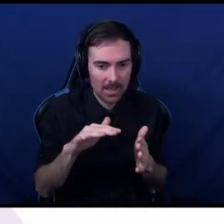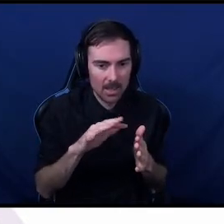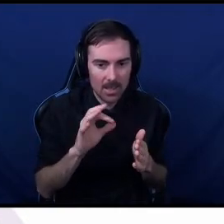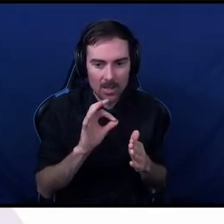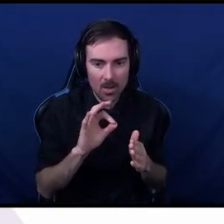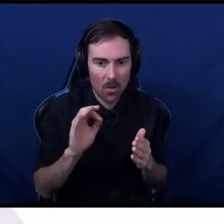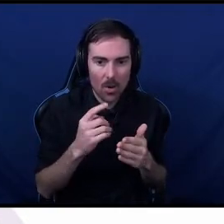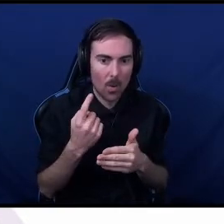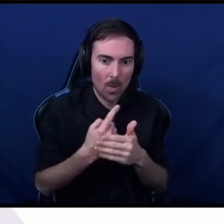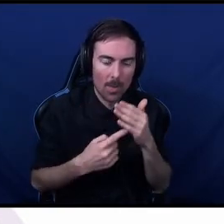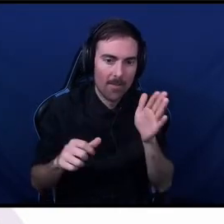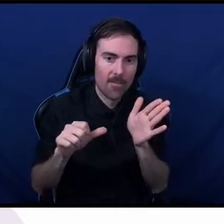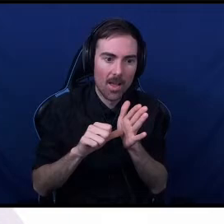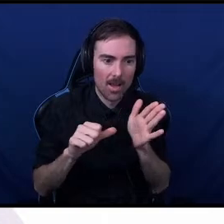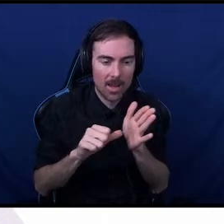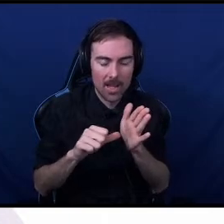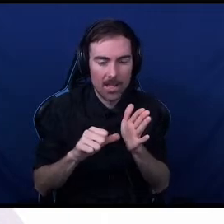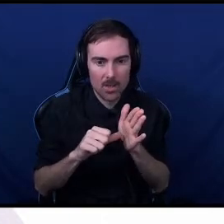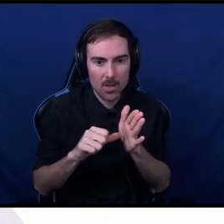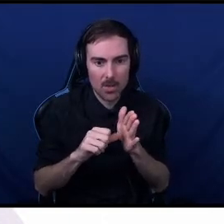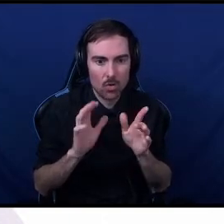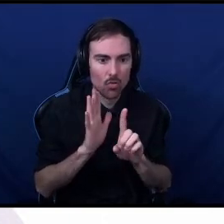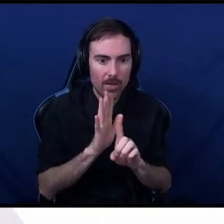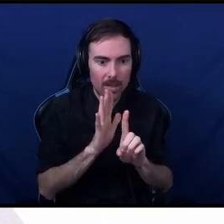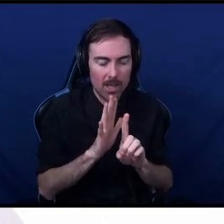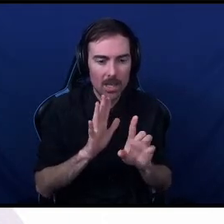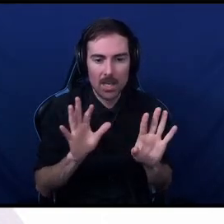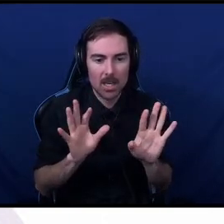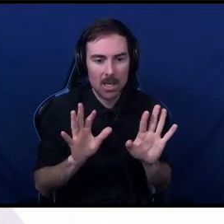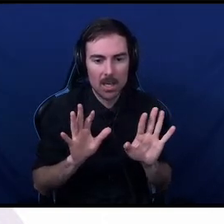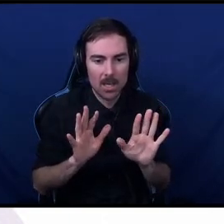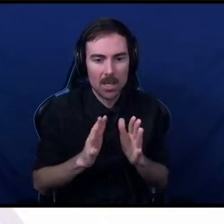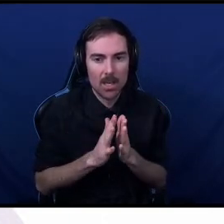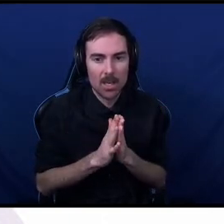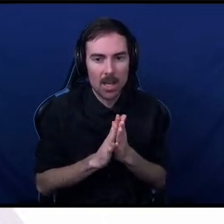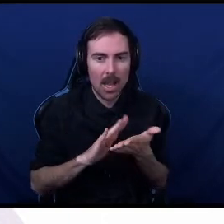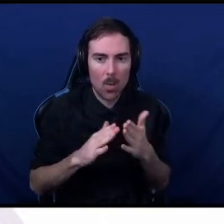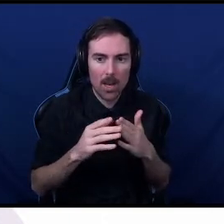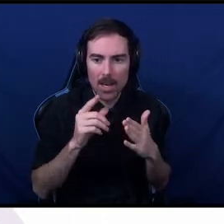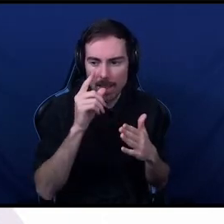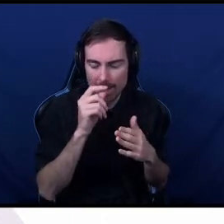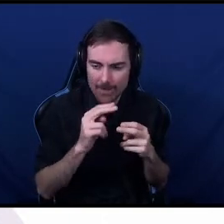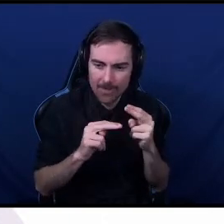it's great if it can be but is there something like that we can kind of develop were here, whether it's an hour, like hours